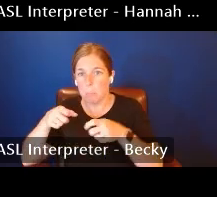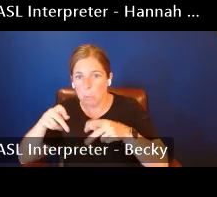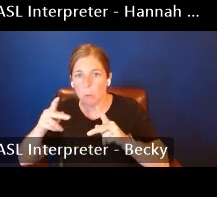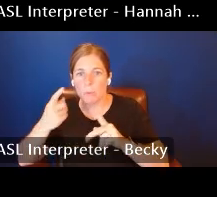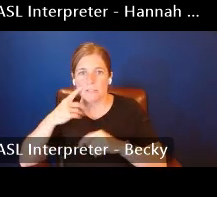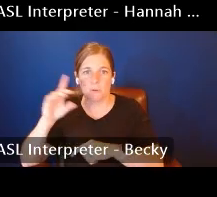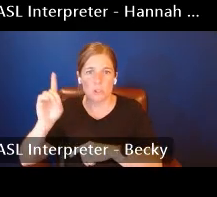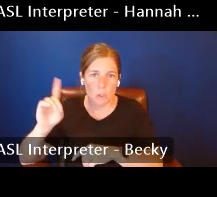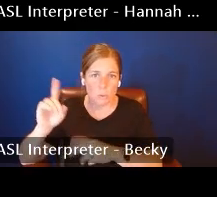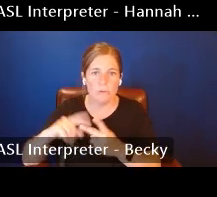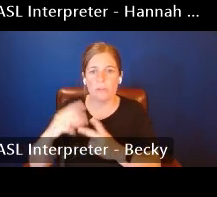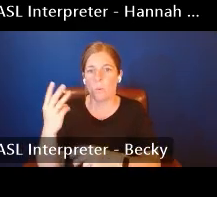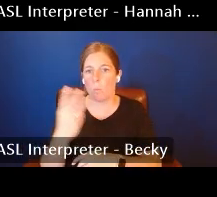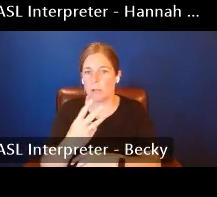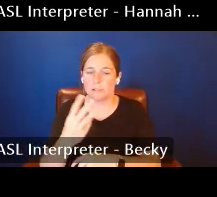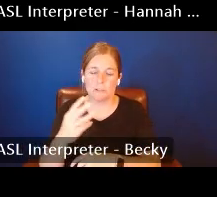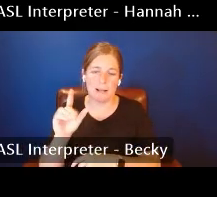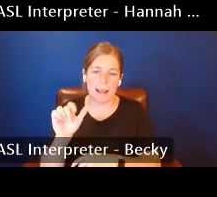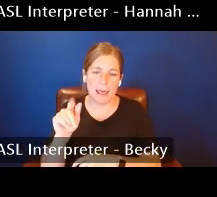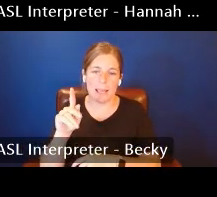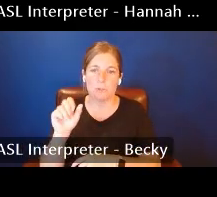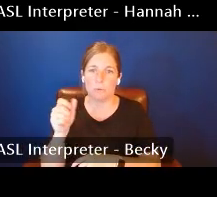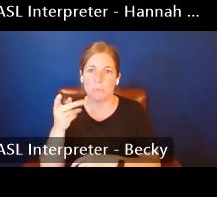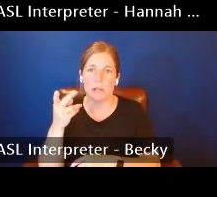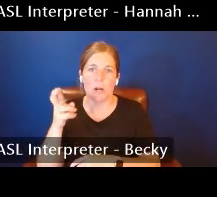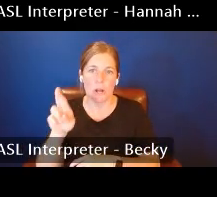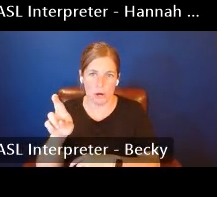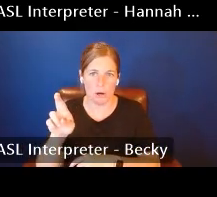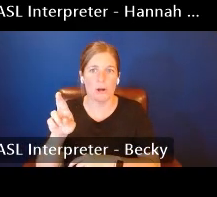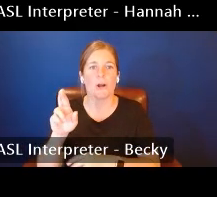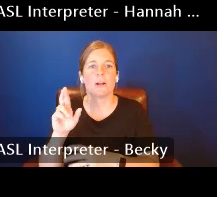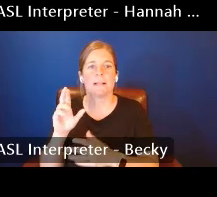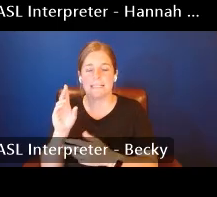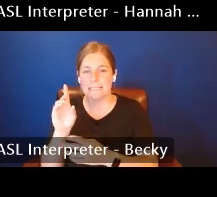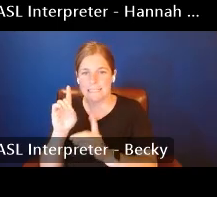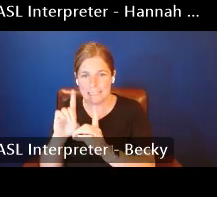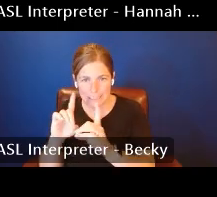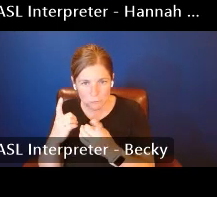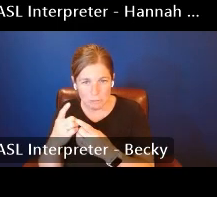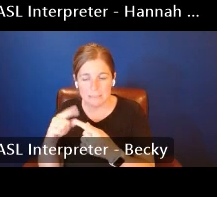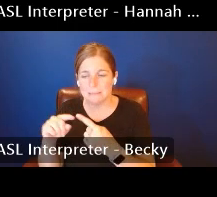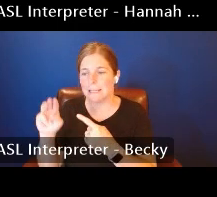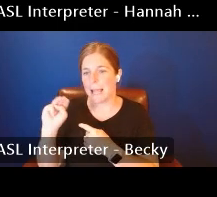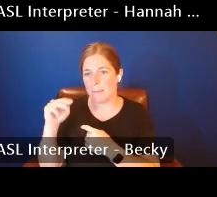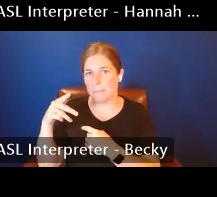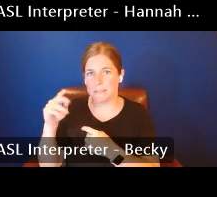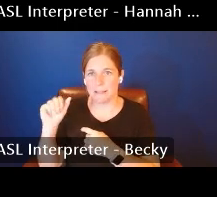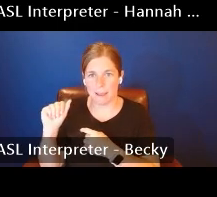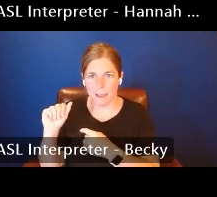Western Lake Superior Sanitary District, The C Reiss Coal Co dash Duluth Dock. Minnesota Power Incorporated dash Hibbard Rene dot, dot, dot.